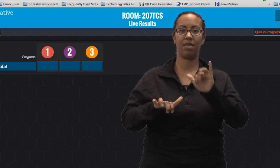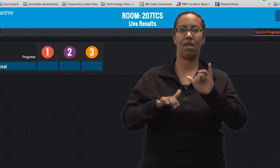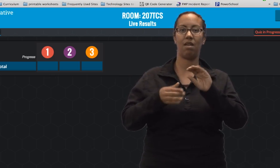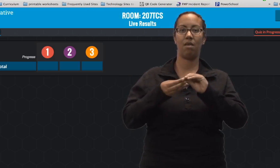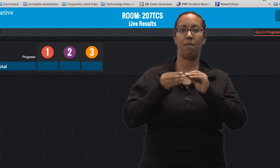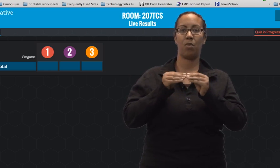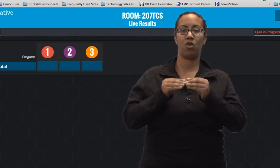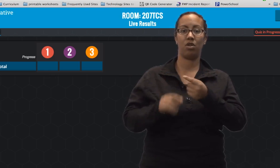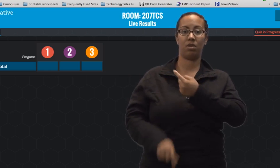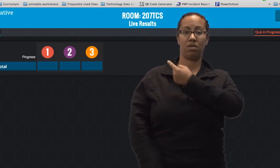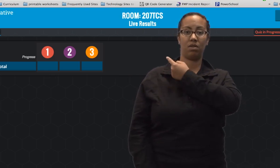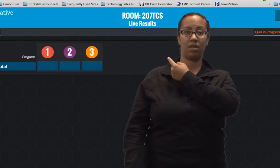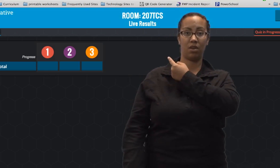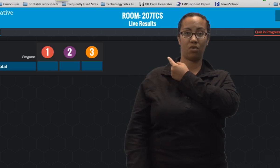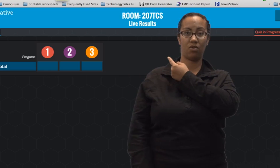Students will type in that room number.